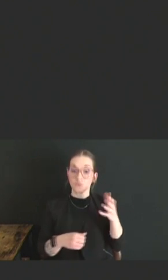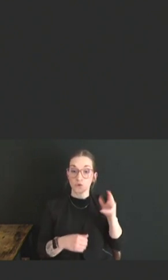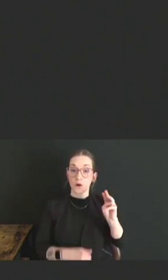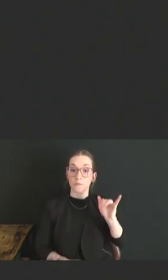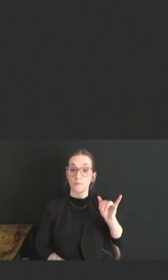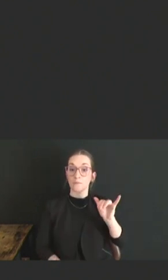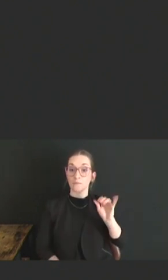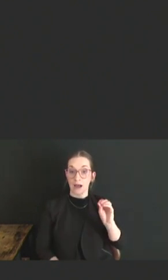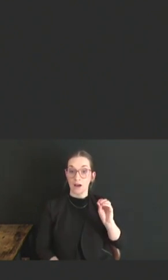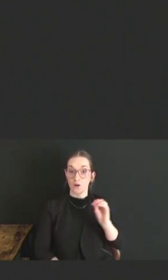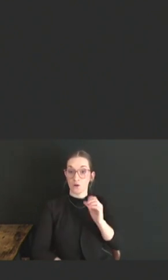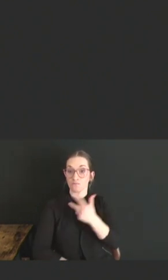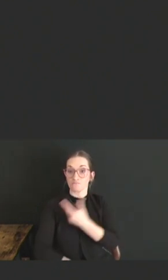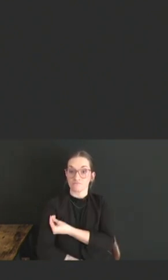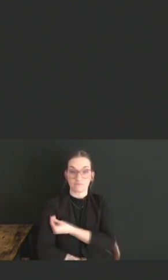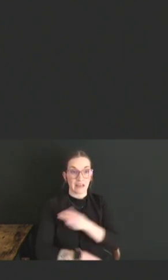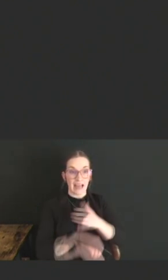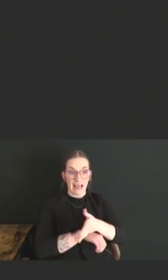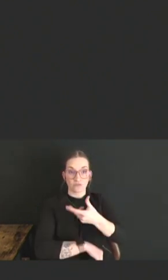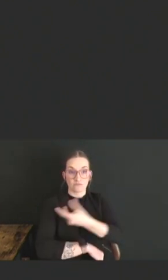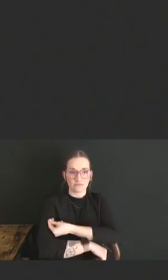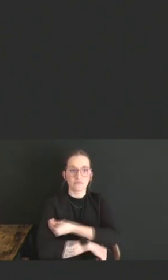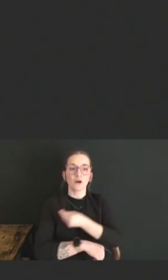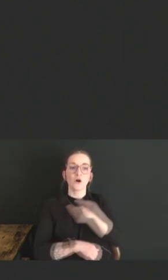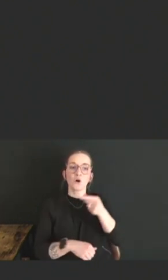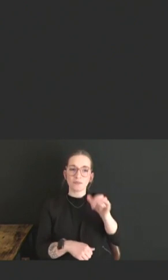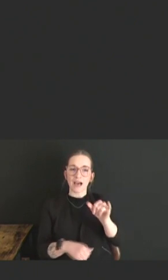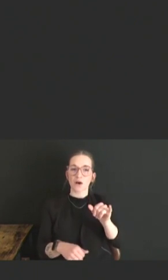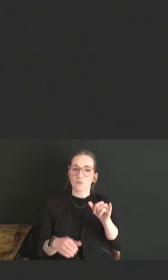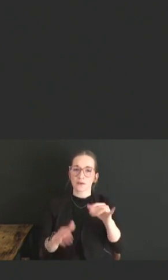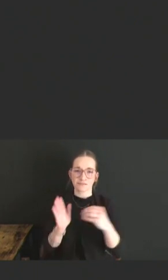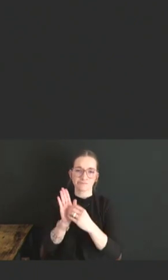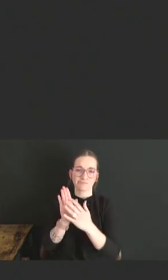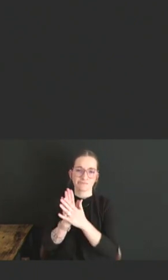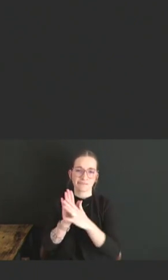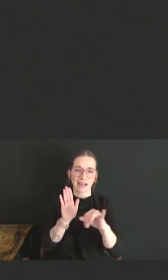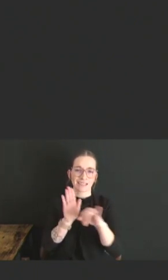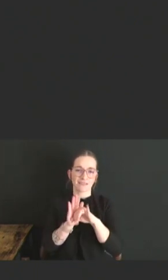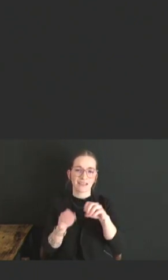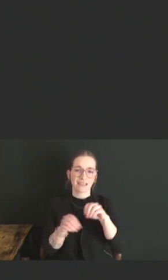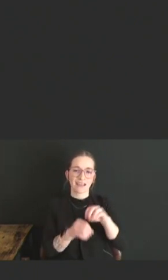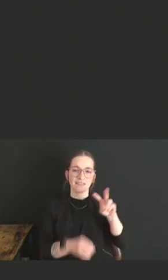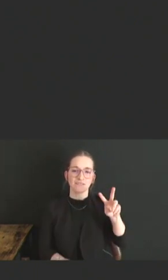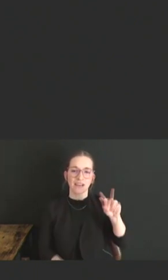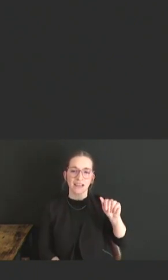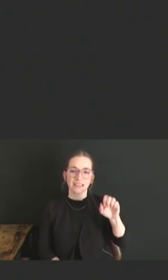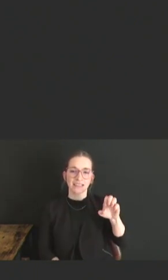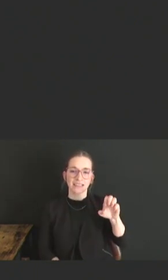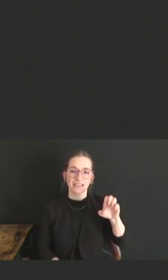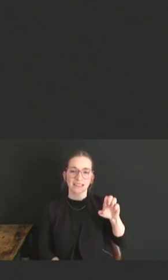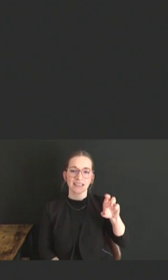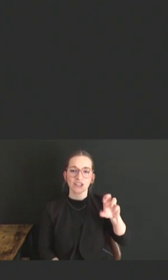in vaccine-adverse event reported system, or VAERS, case reports. The findings from these